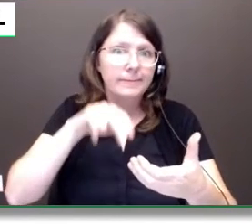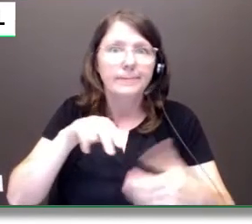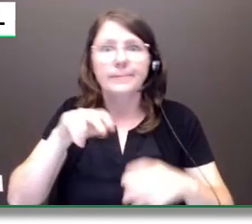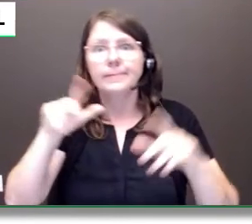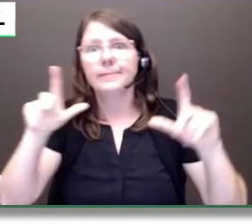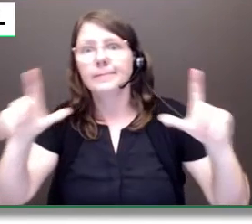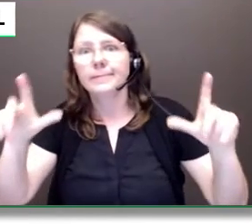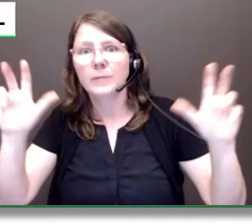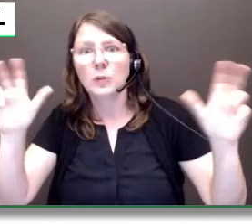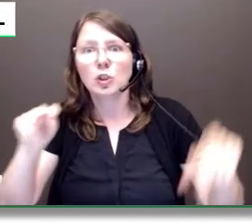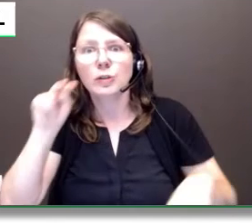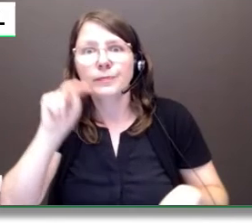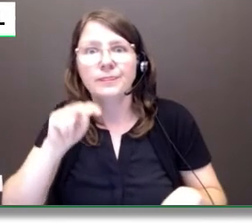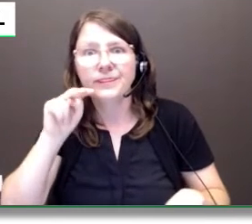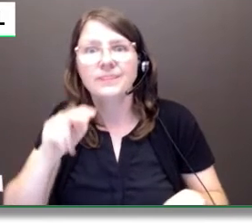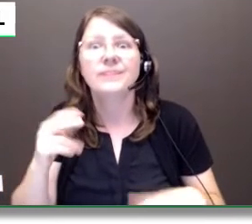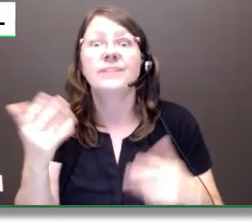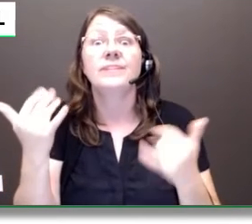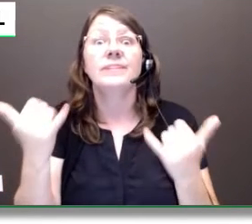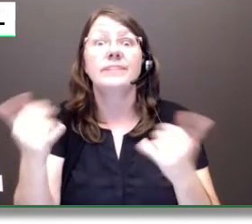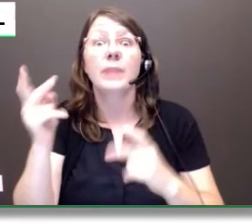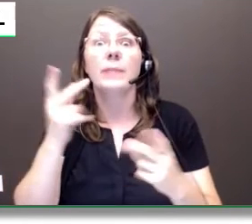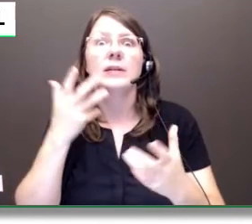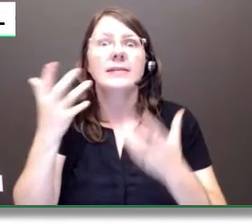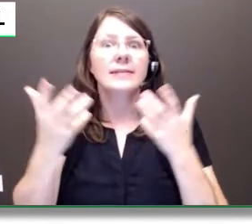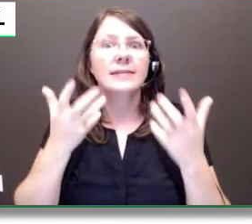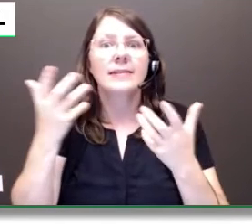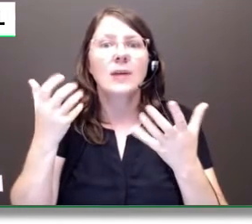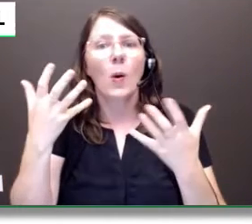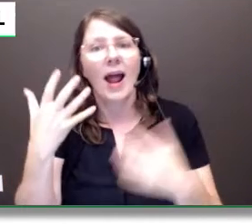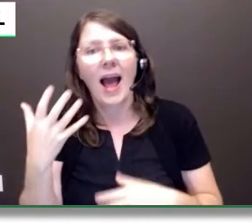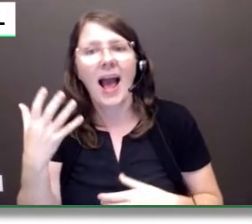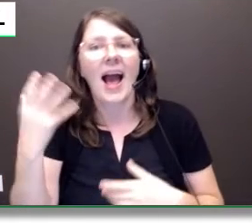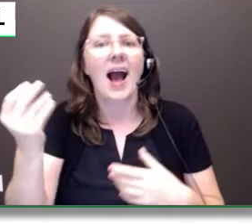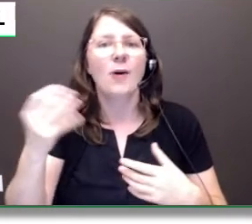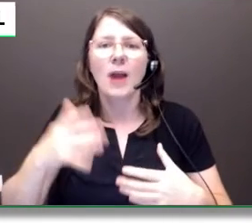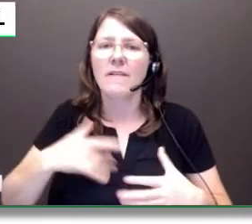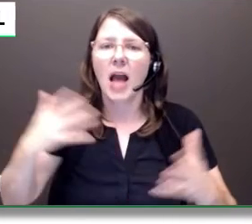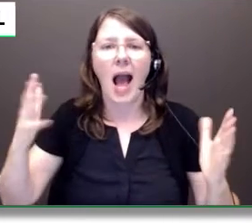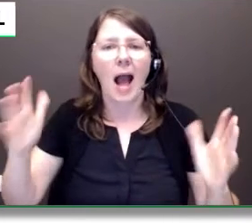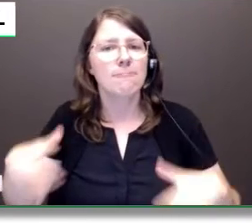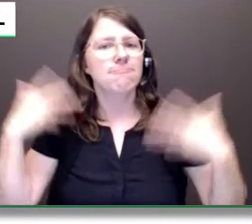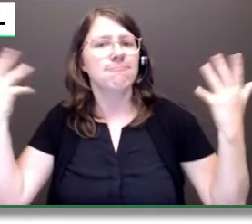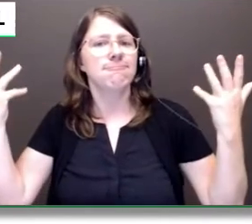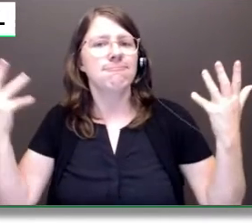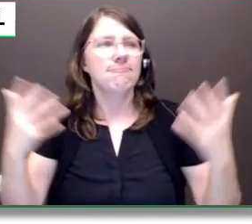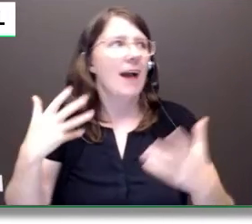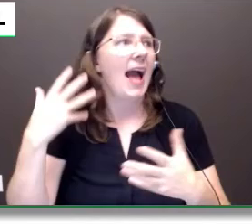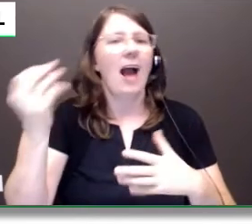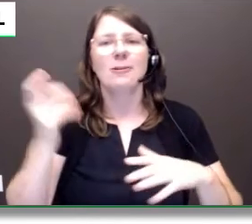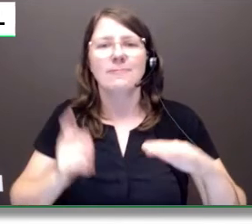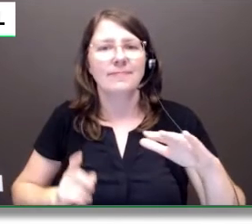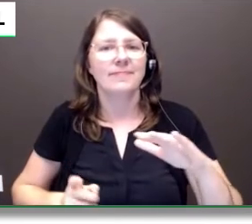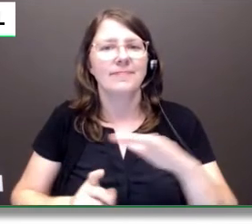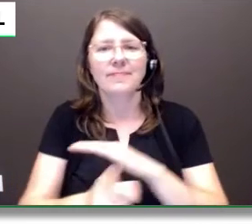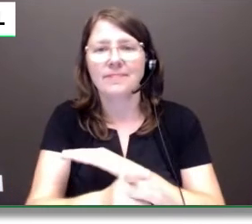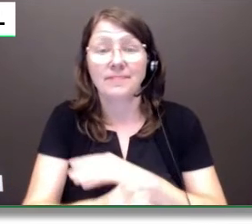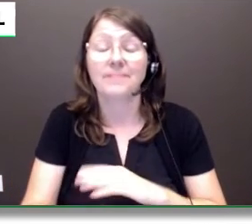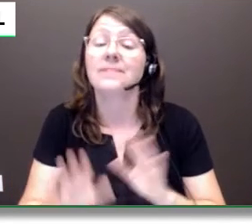the wind on their face so to speak and that type of thing. So I think it's really important that in the development of new parks and areas and things like